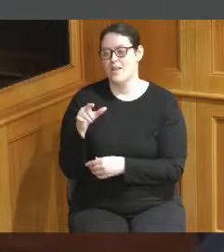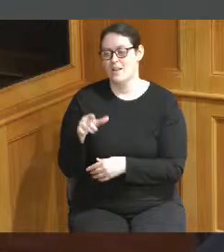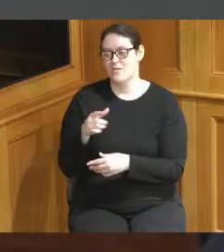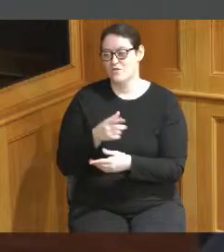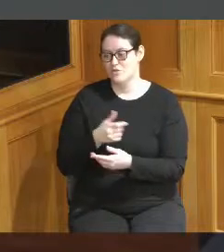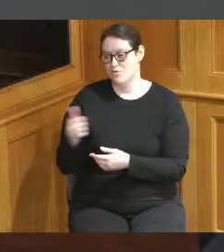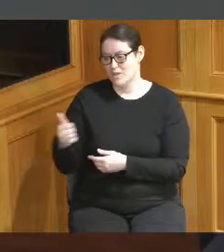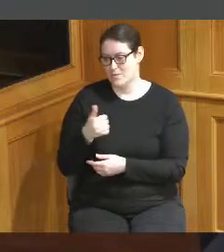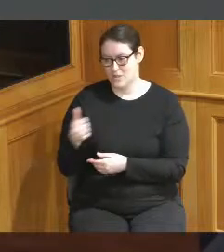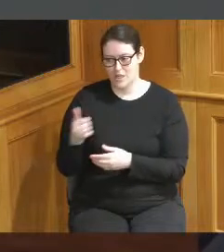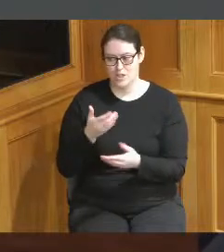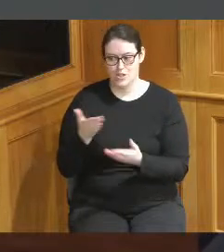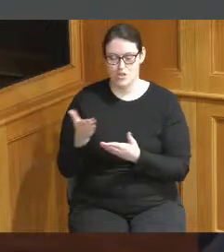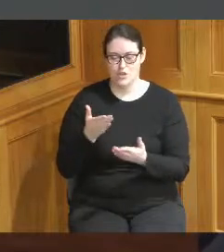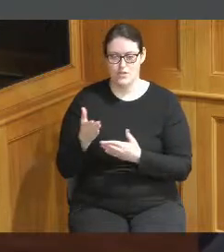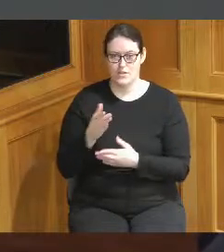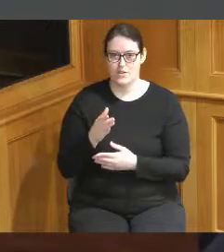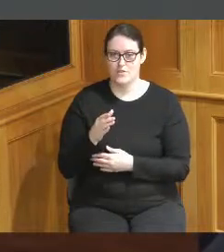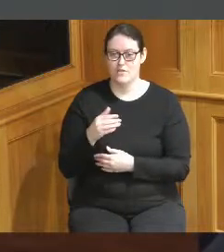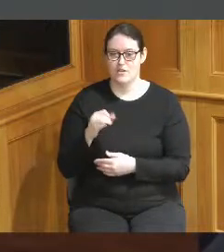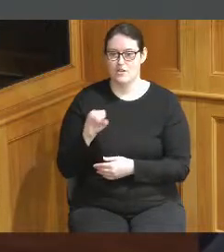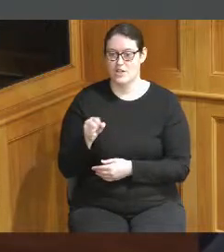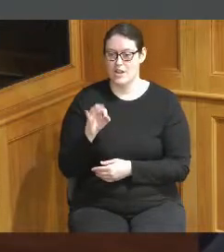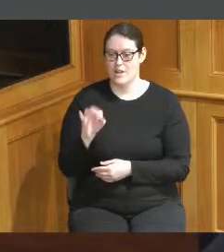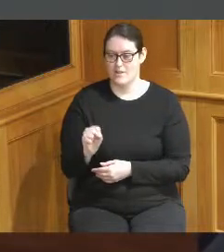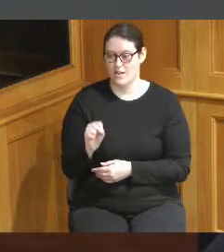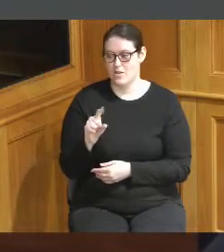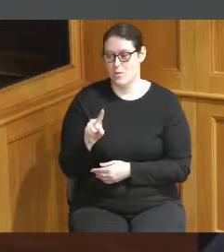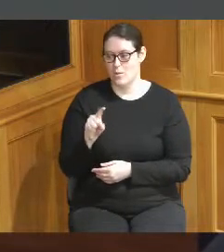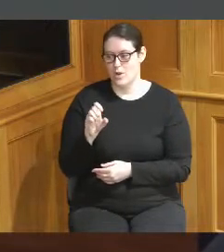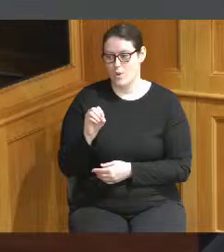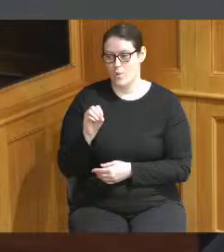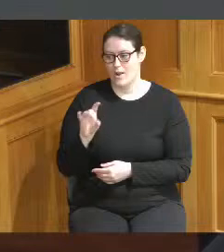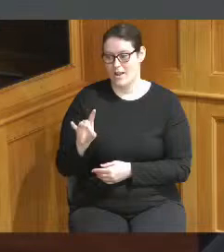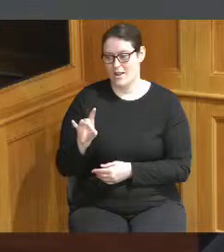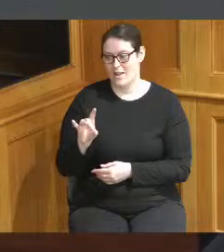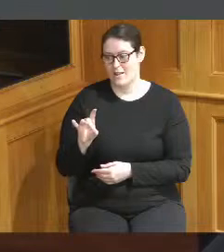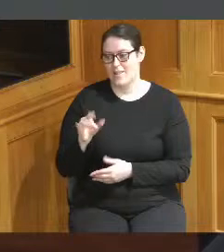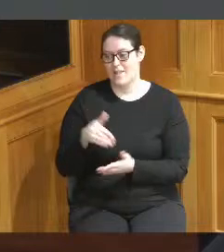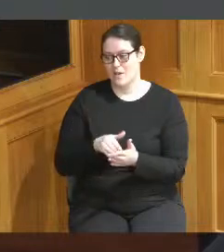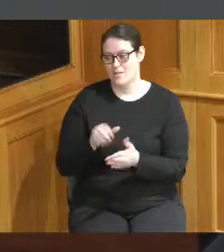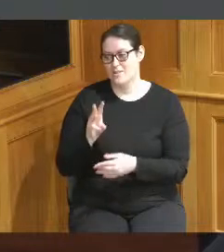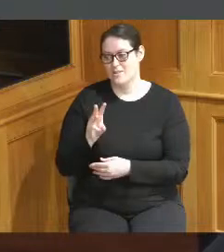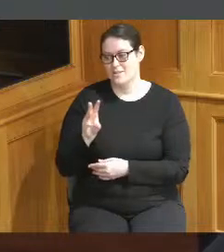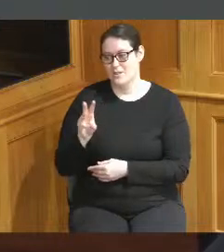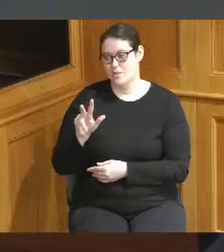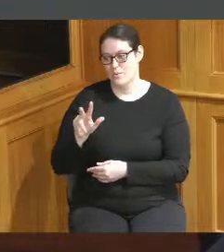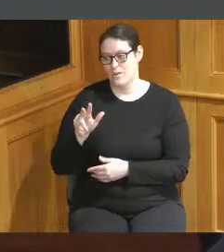love it the outfits and all the young people dressed up looking nice and all of that and I